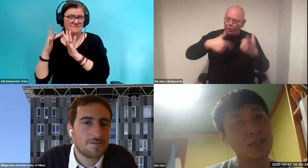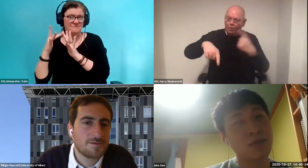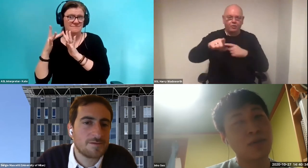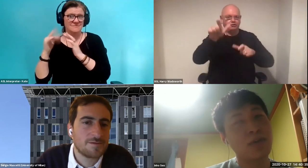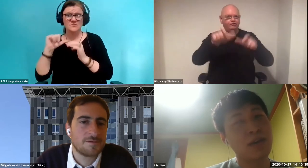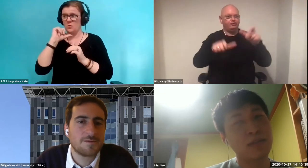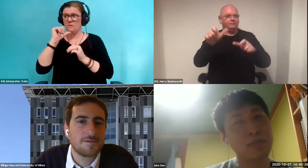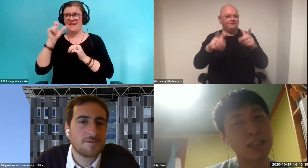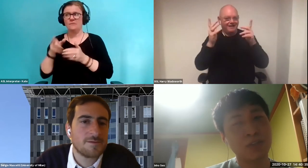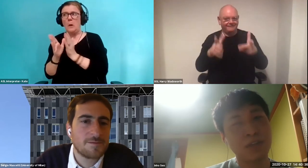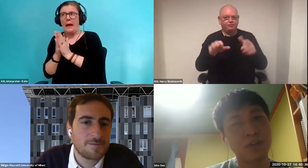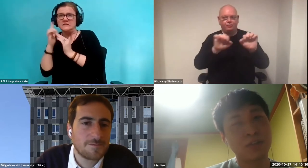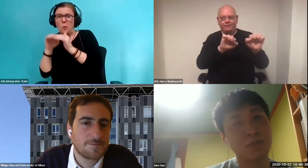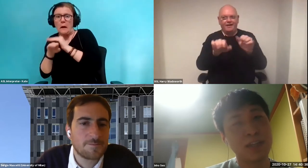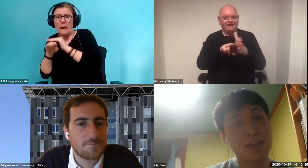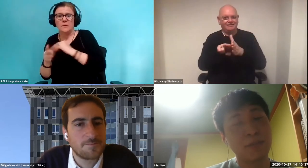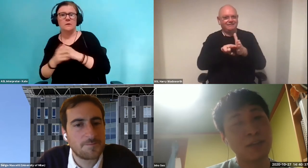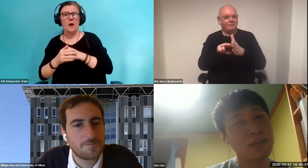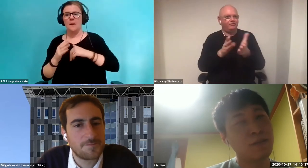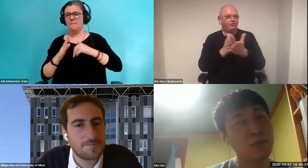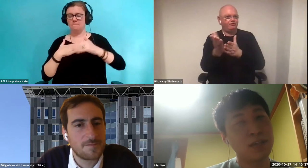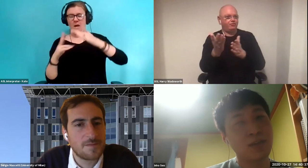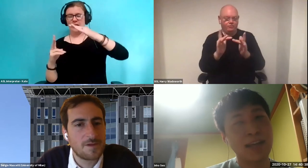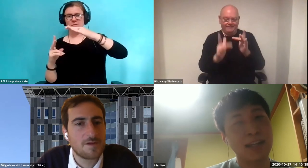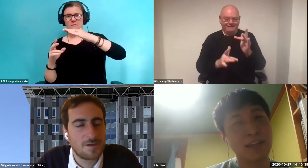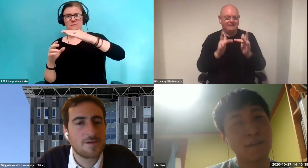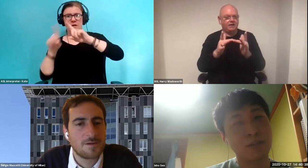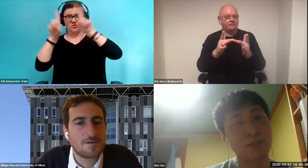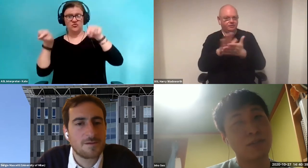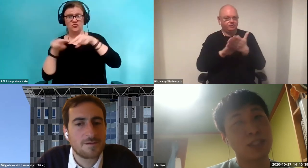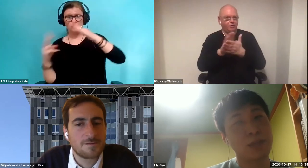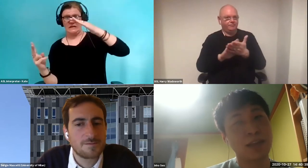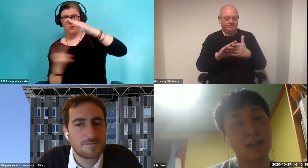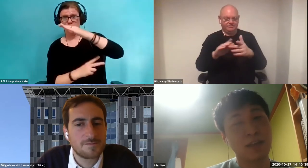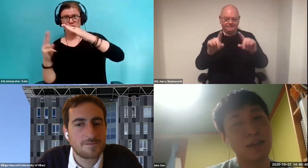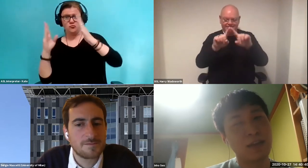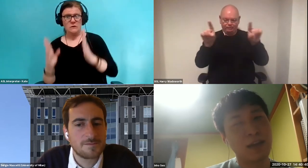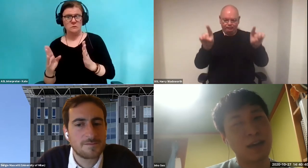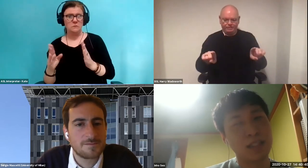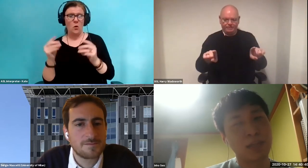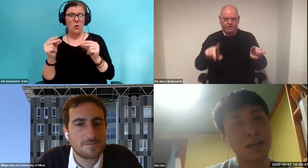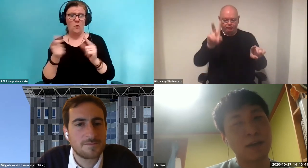so my screen reader could read it out for me so I didn't have to explain uh explain about